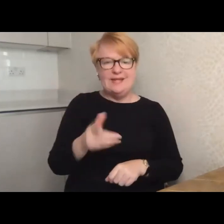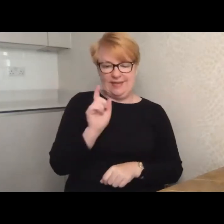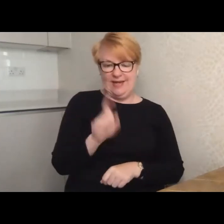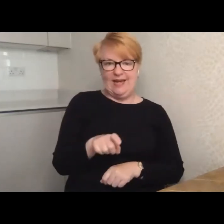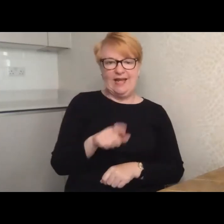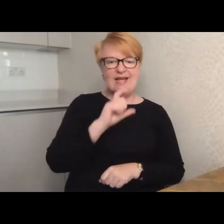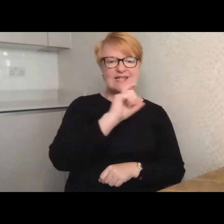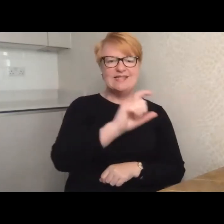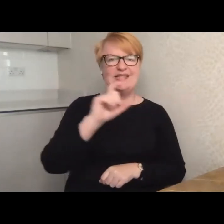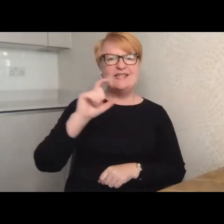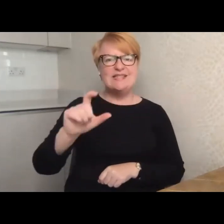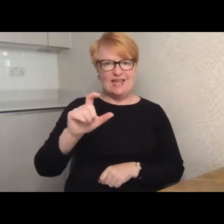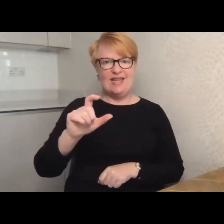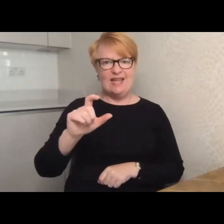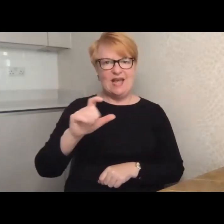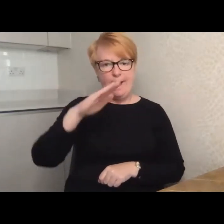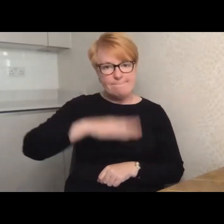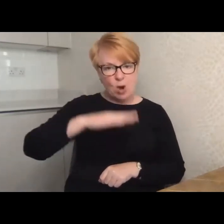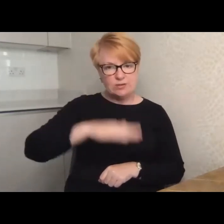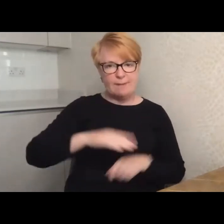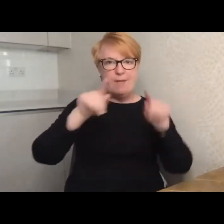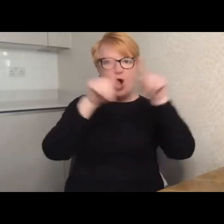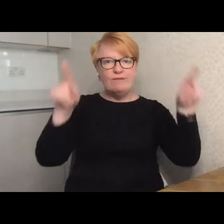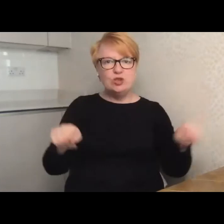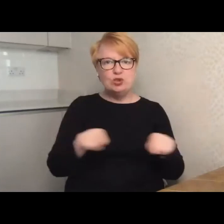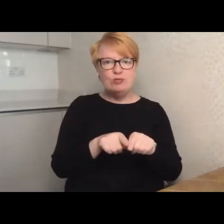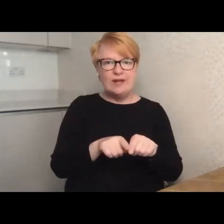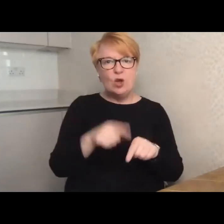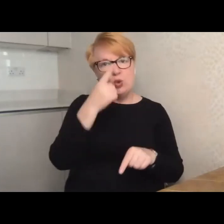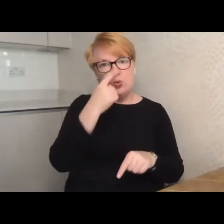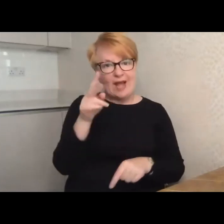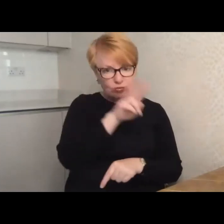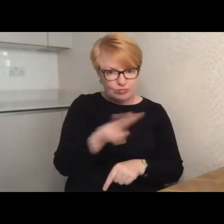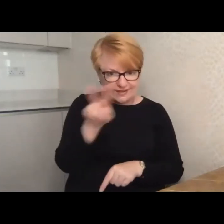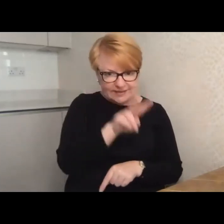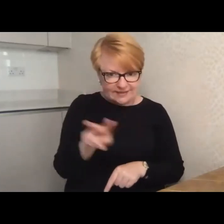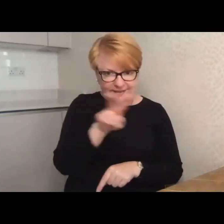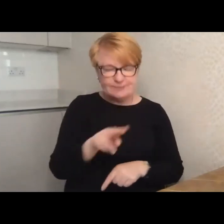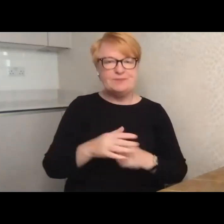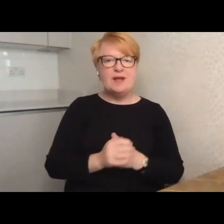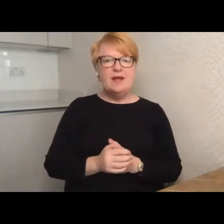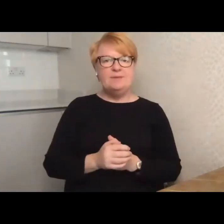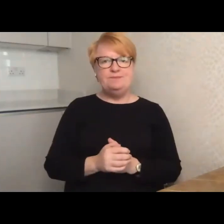at the bottom of your video conferencing screen to read along. And just to note that we will be recording the event today.